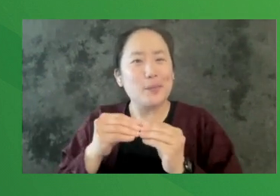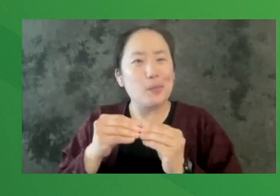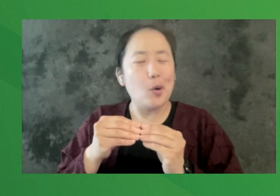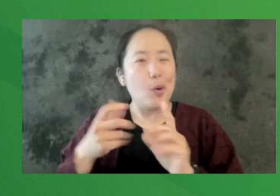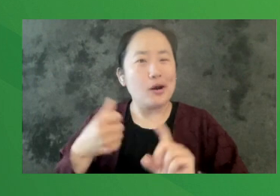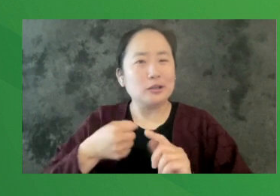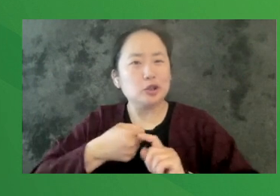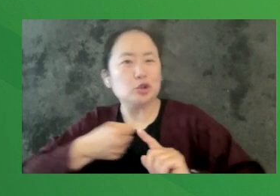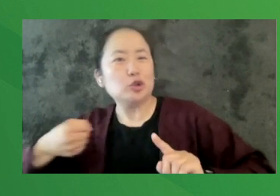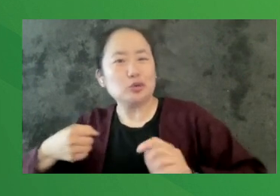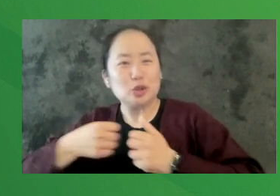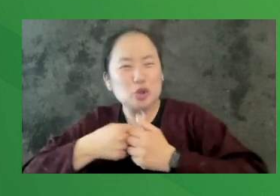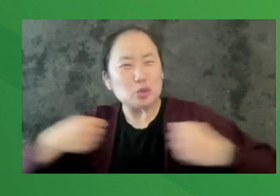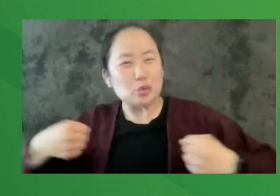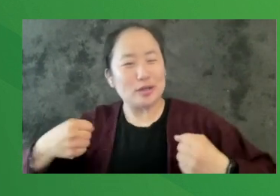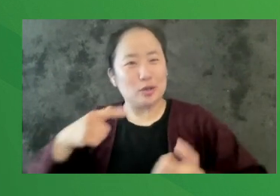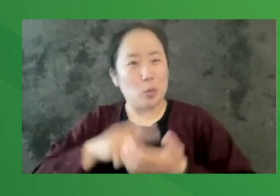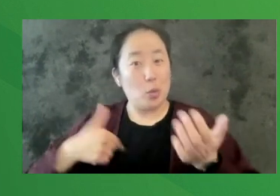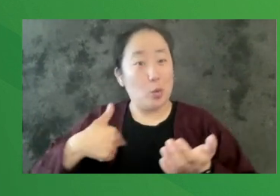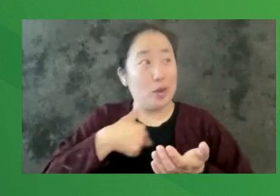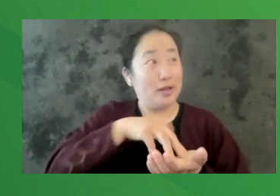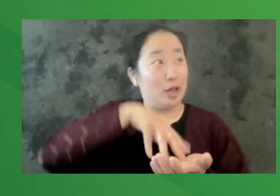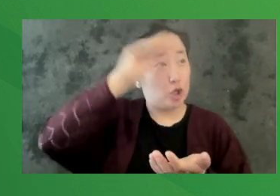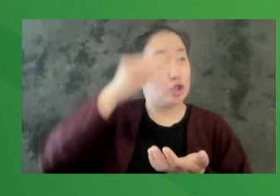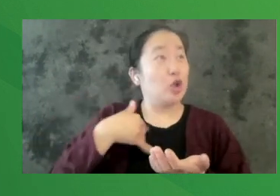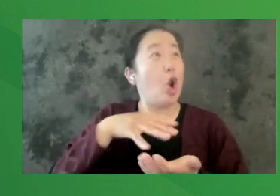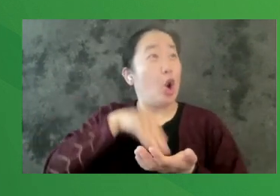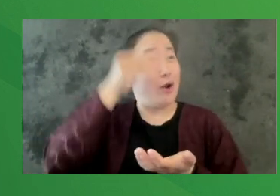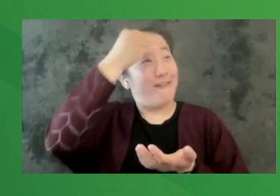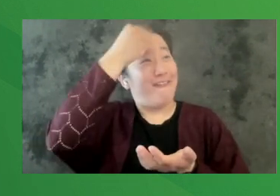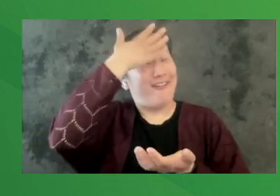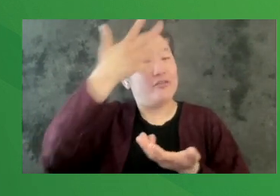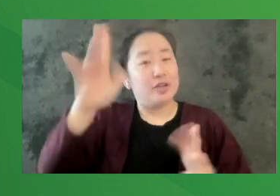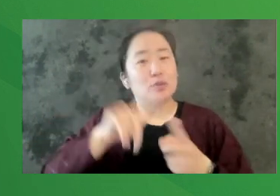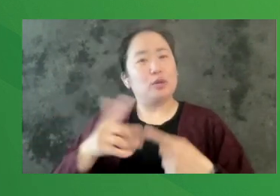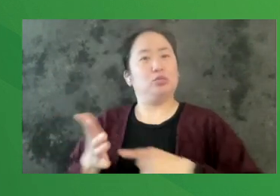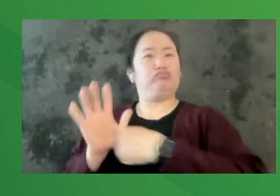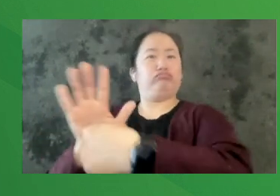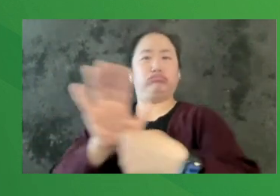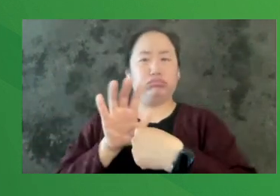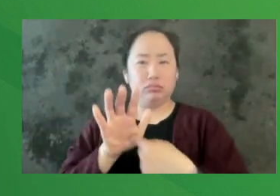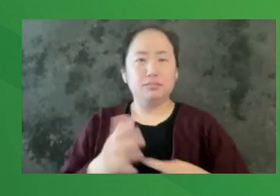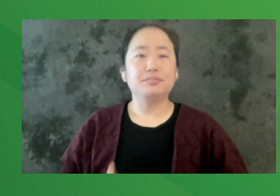we've learned with our audiences. So, just as an example, if we pick the question does where